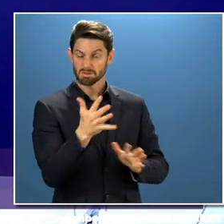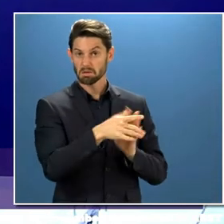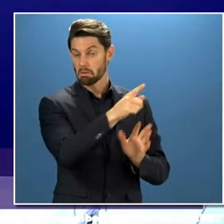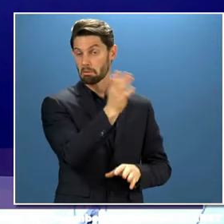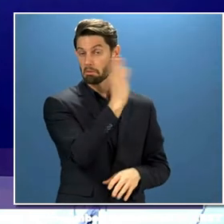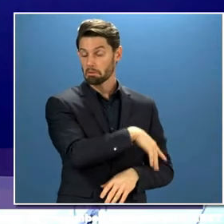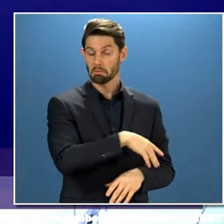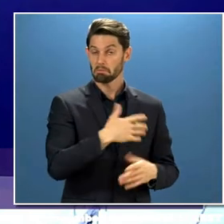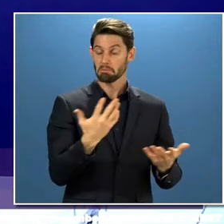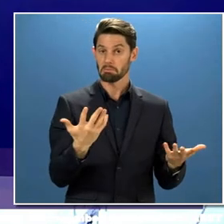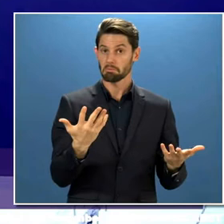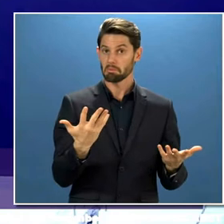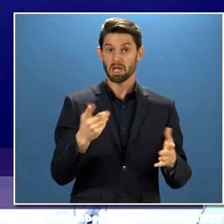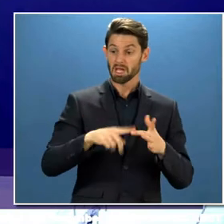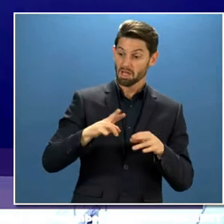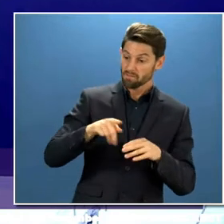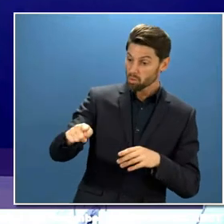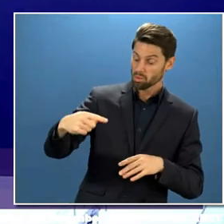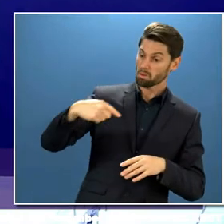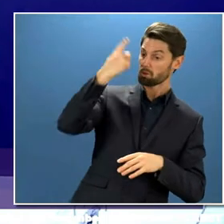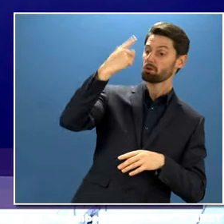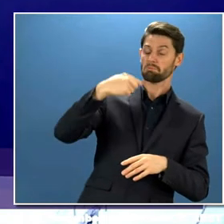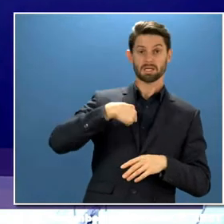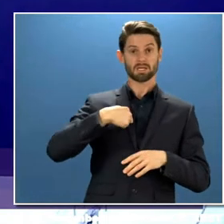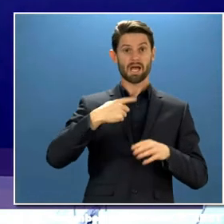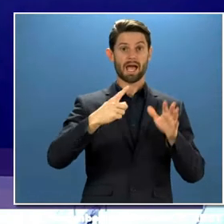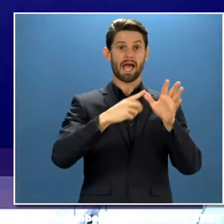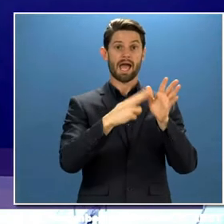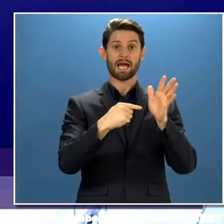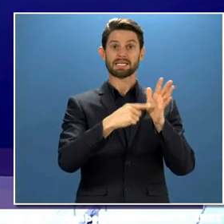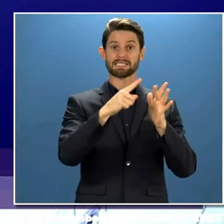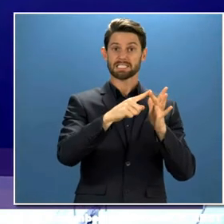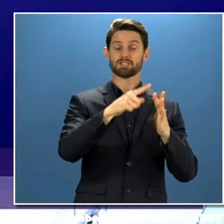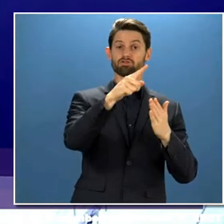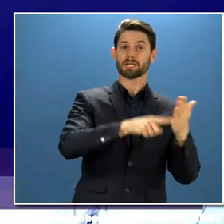to the Anti-Discrimination Commission as being thrashed with a wet lettuce,